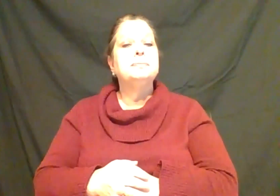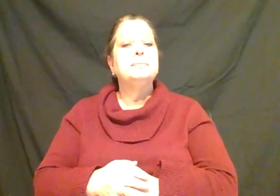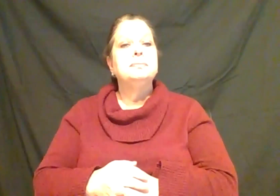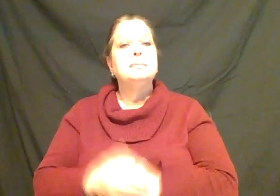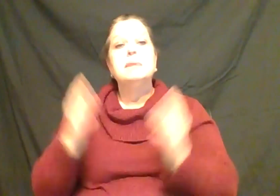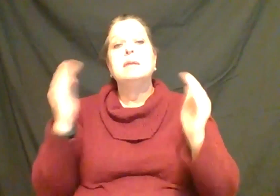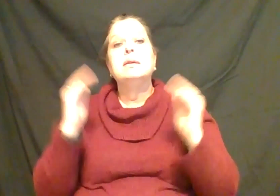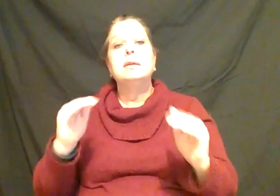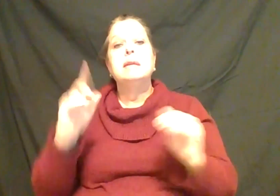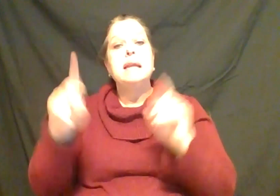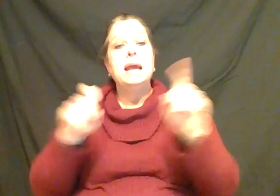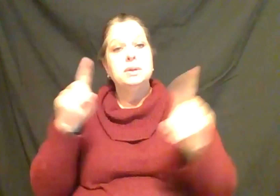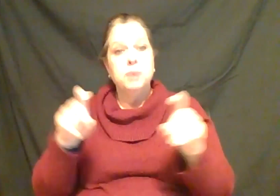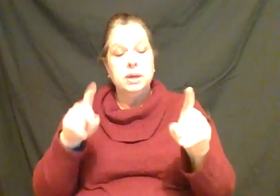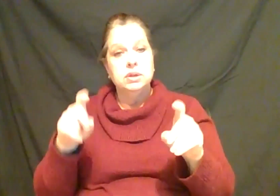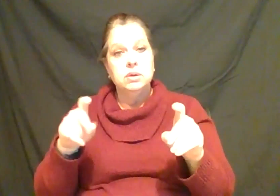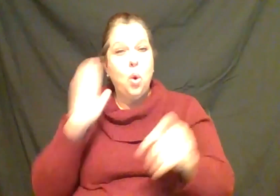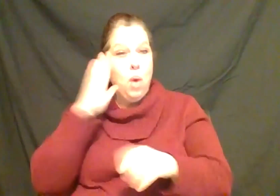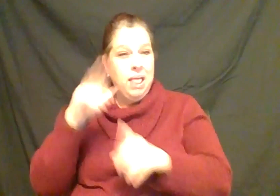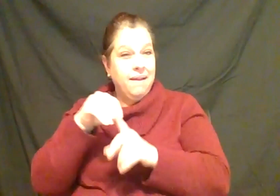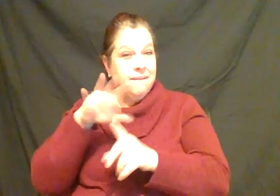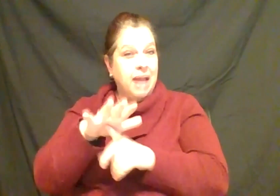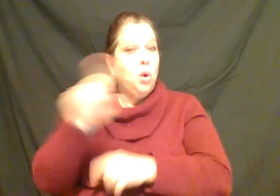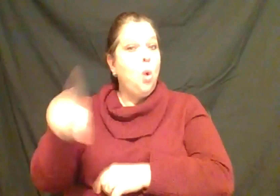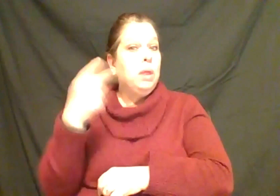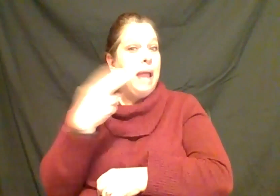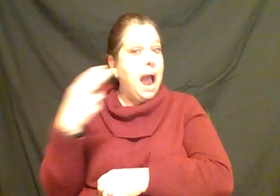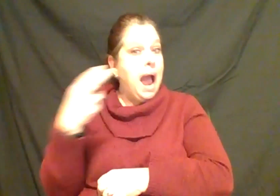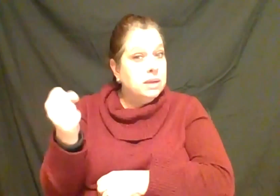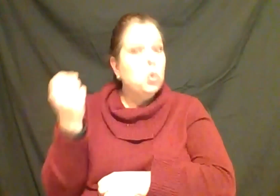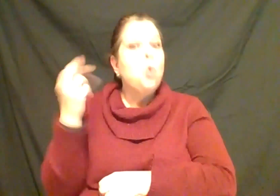or submitted will this affect only high schools or would it also affect the middle school students